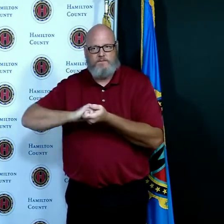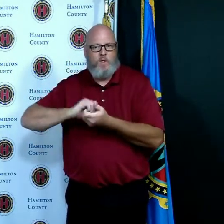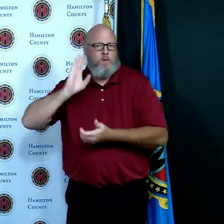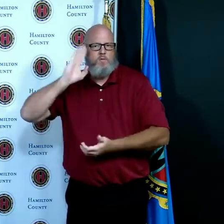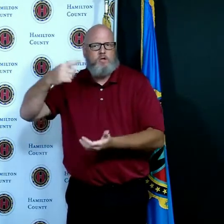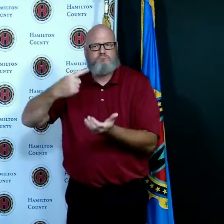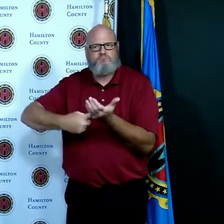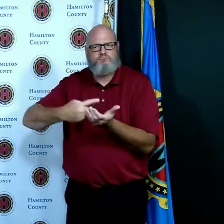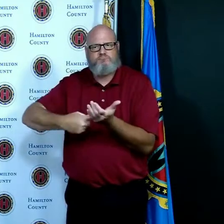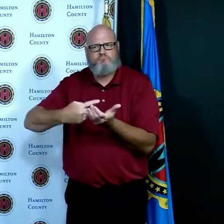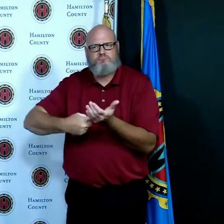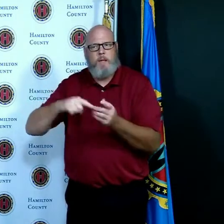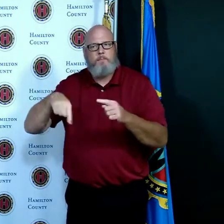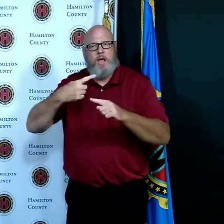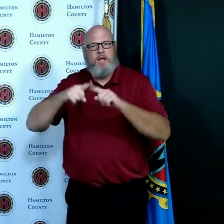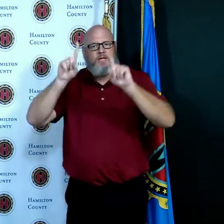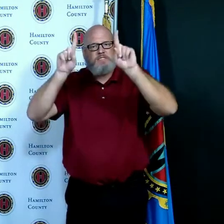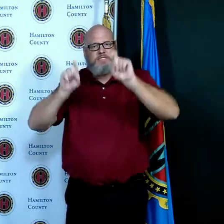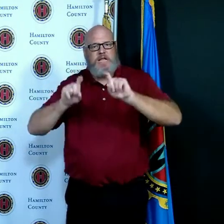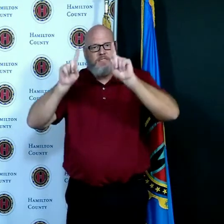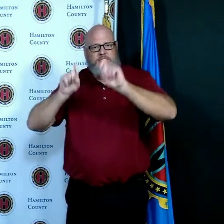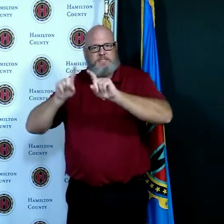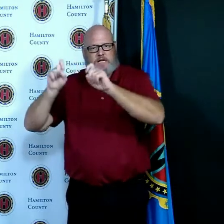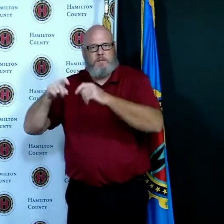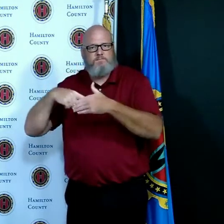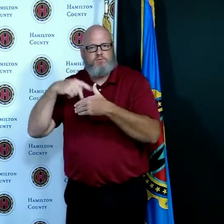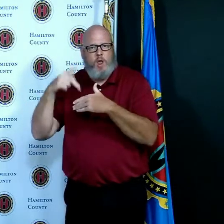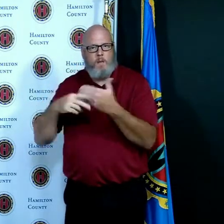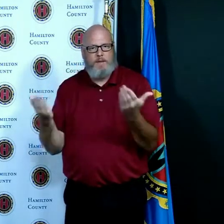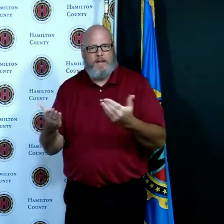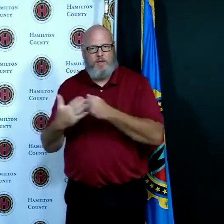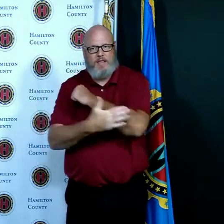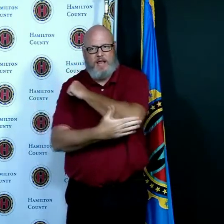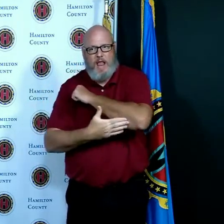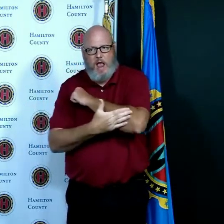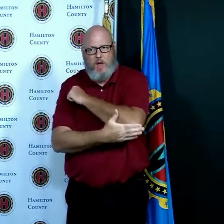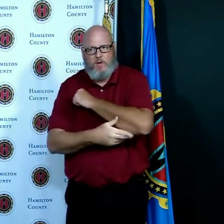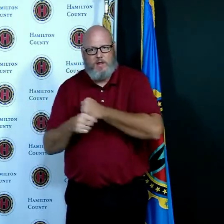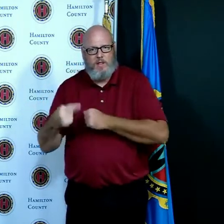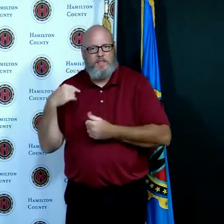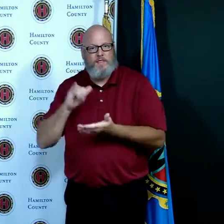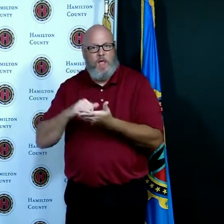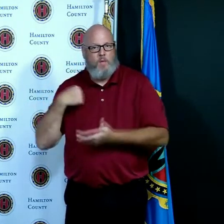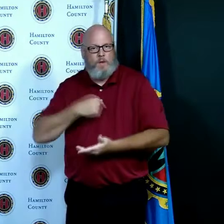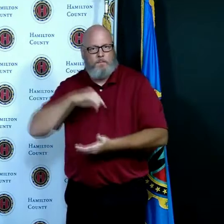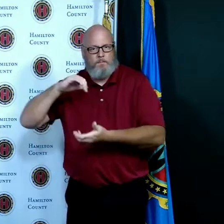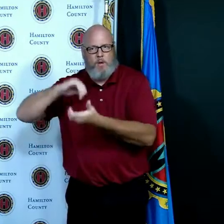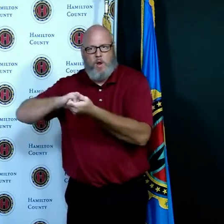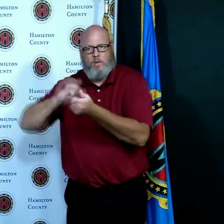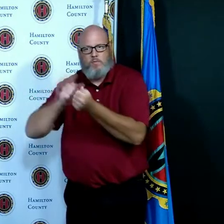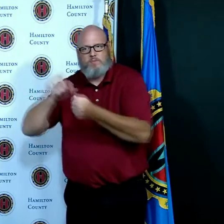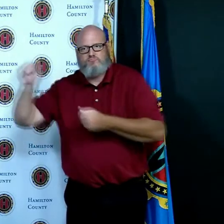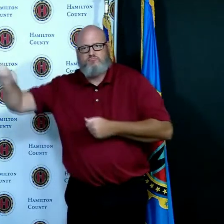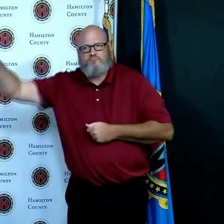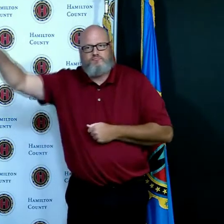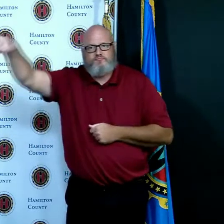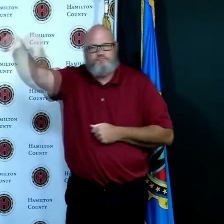and the Health Collaborative is rolling out in collaboration with the hospitals in our community as we have previously reported here